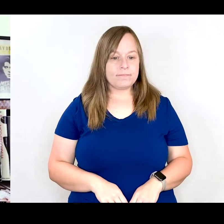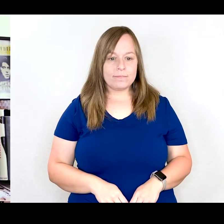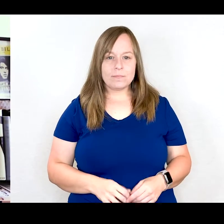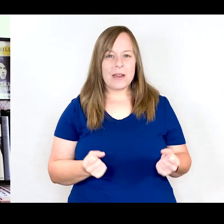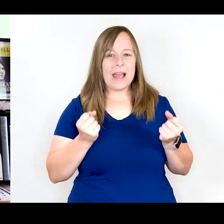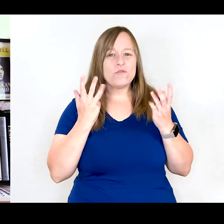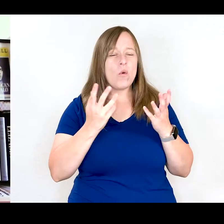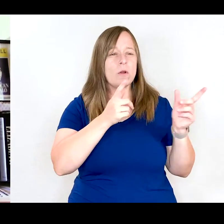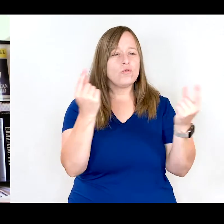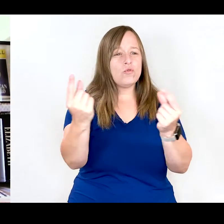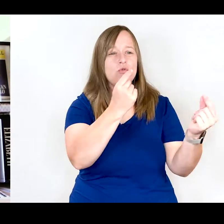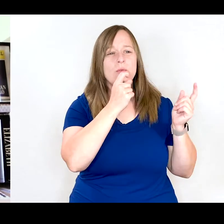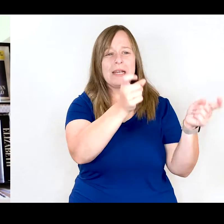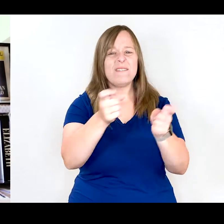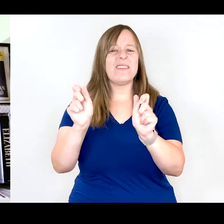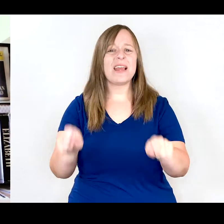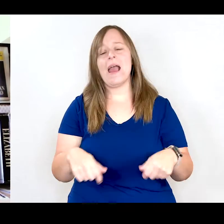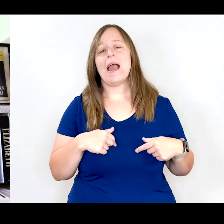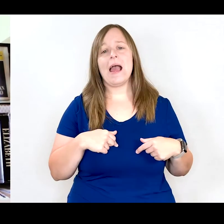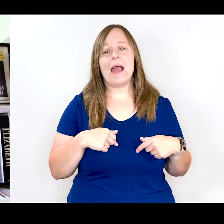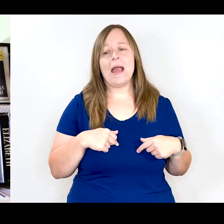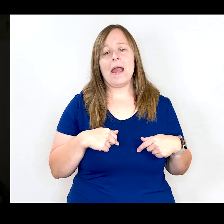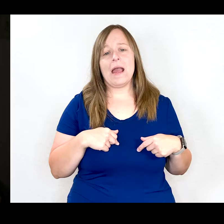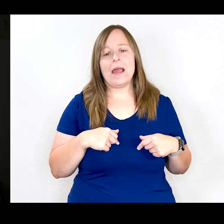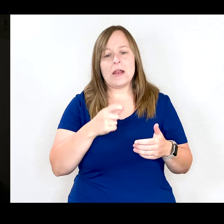I have so much I can give, I have so much I want to do